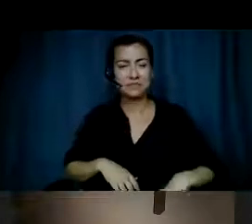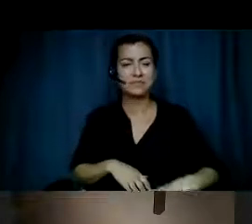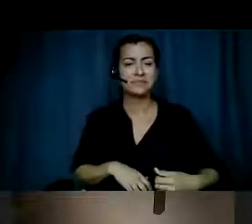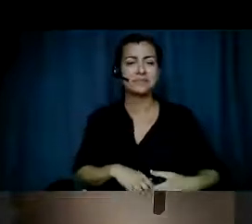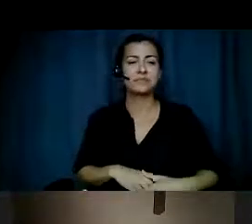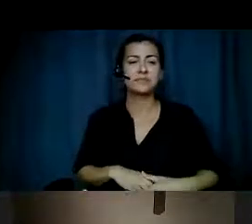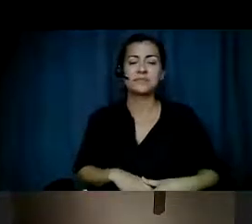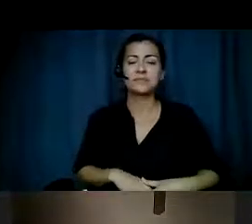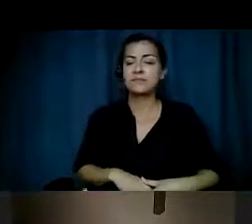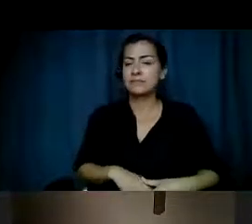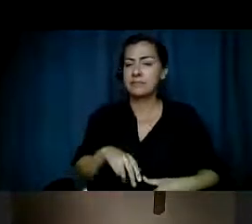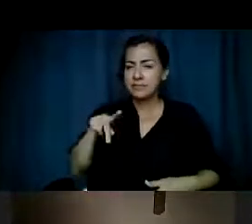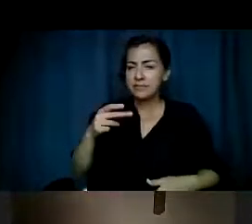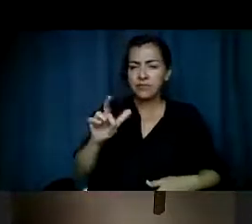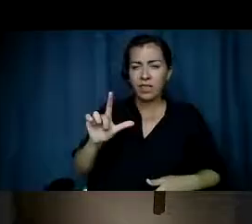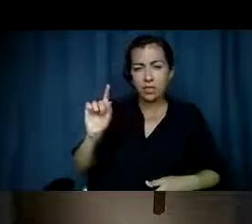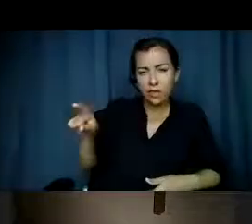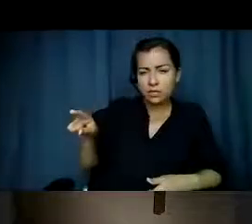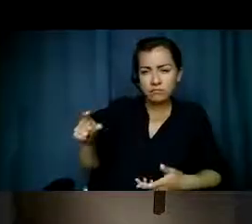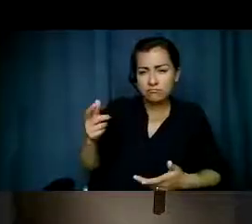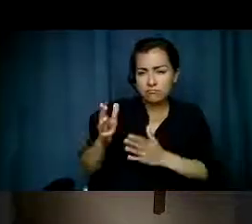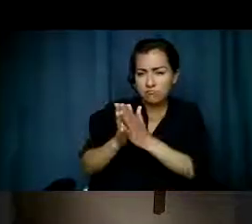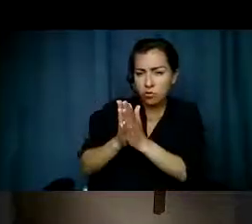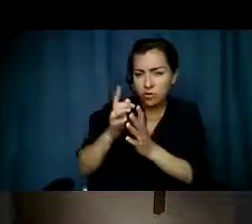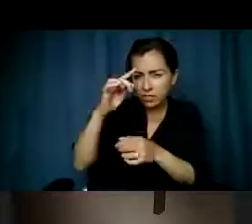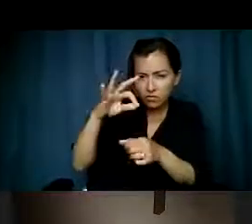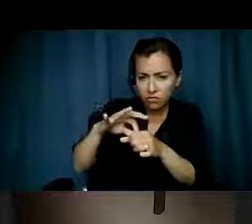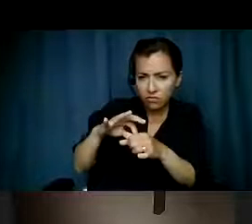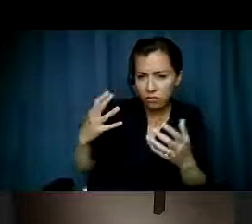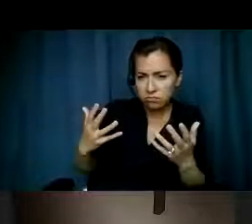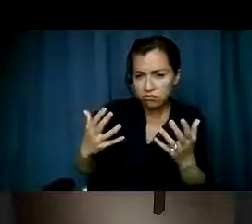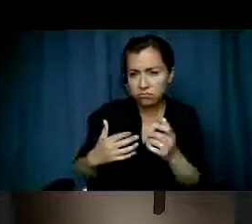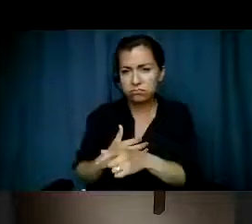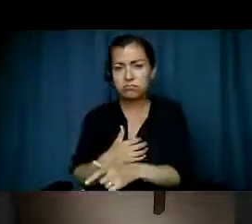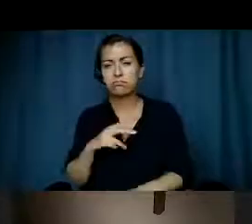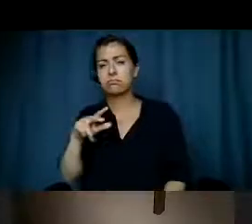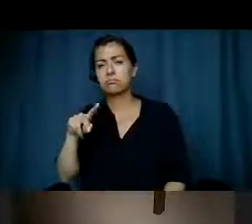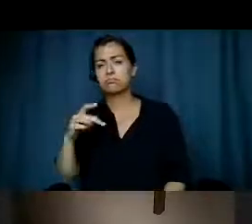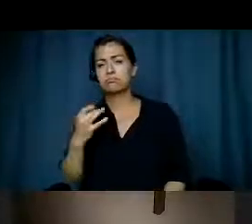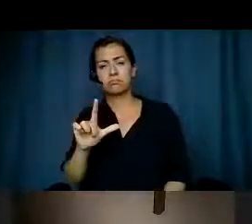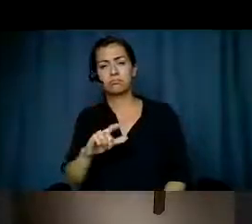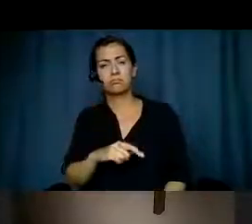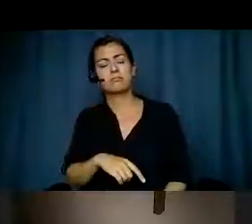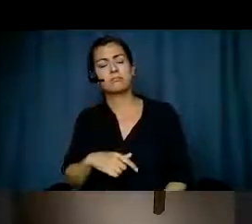when they're voting? What's basically on the ballot itself,